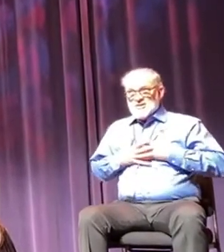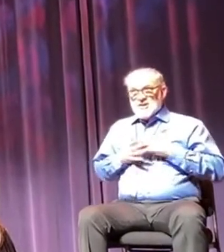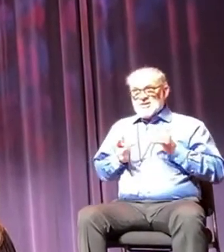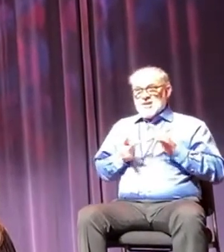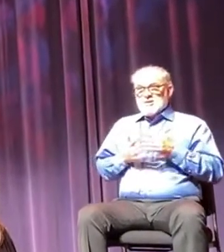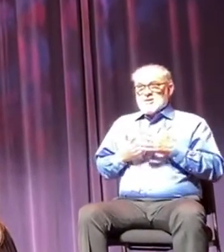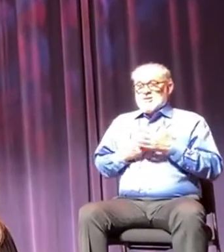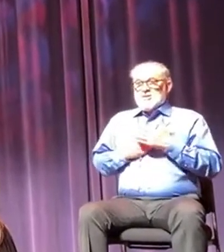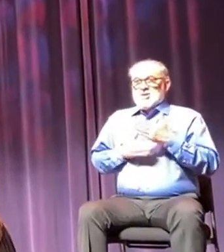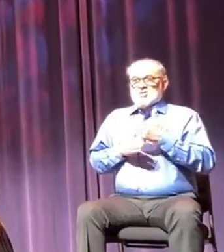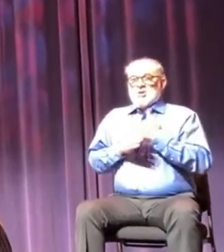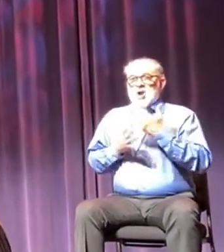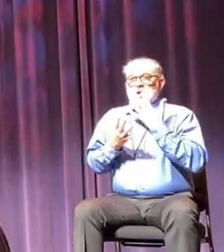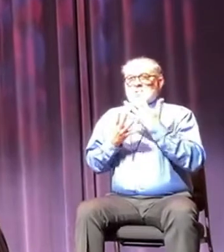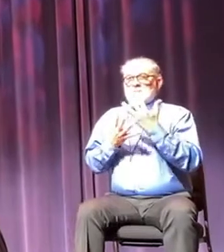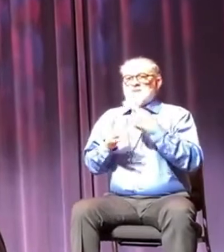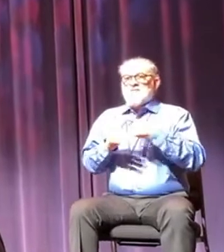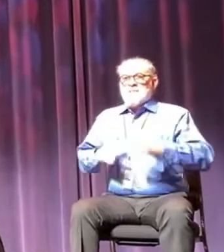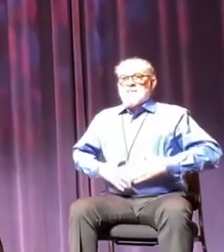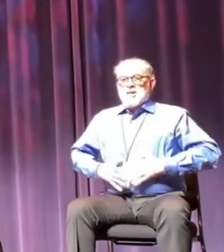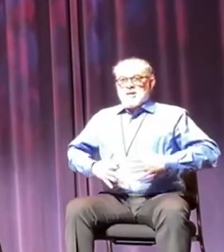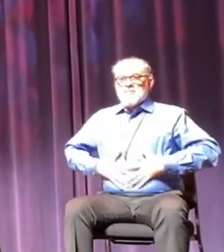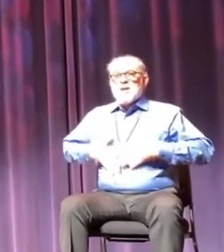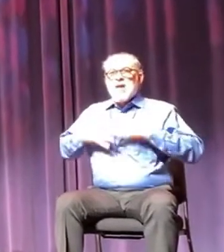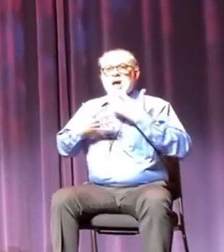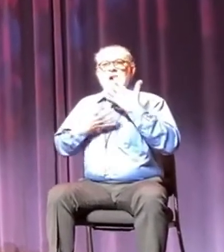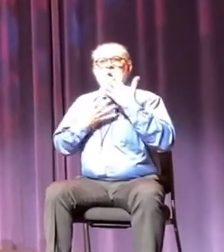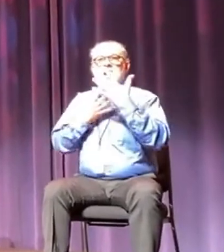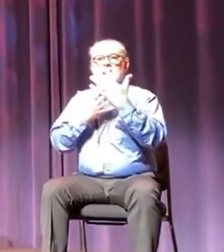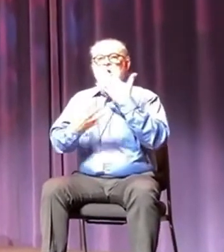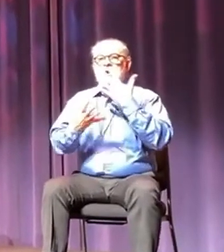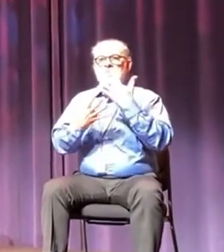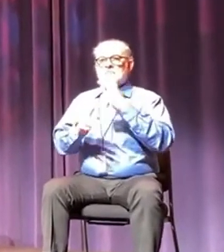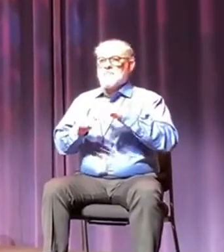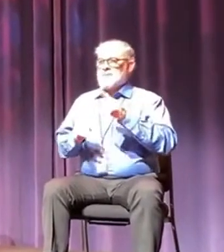shared breath comes from belly up, that that, that is not platonic.